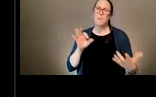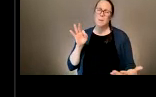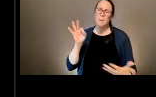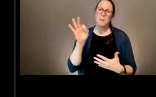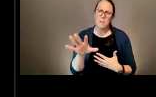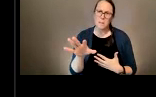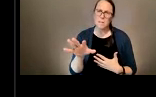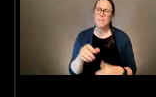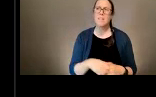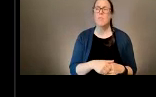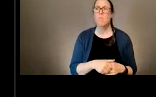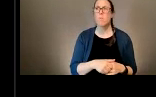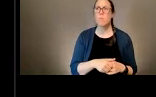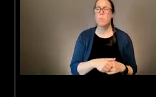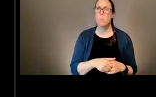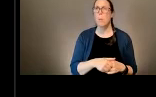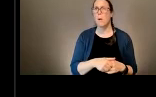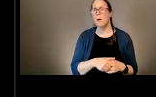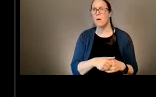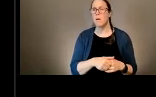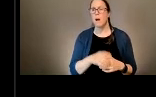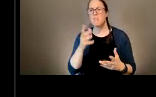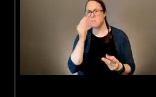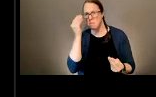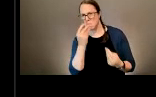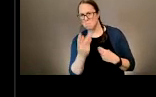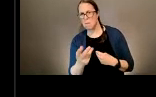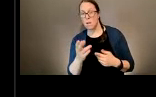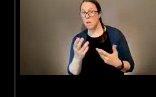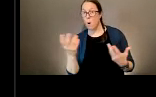of using a program such as Adobe Acrobat